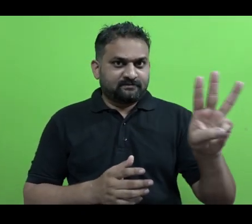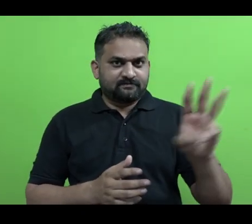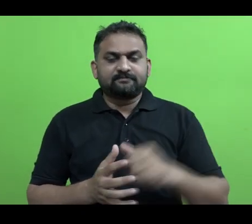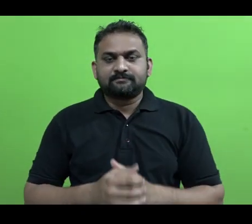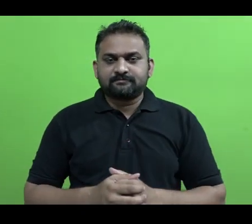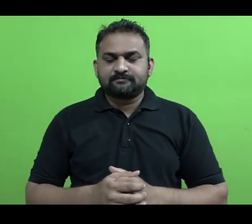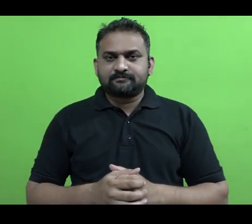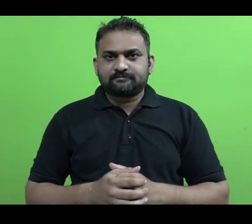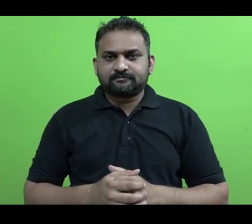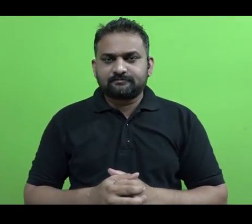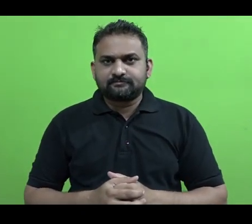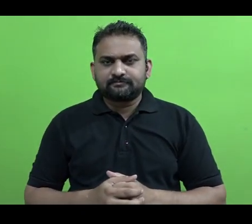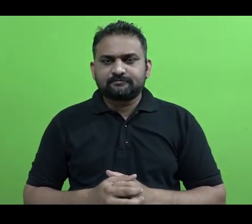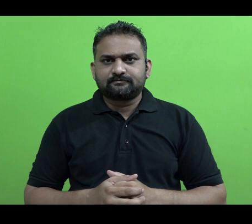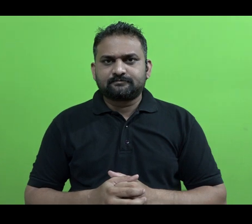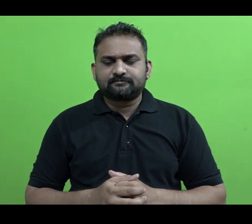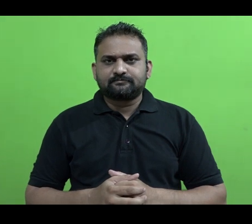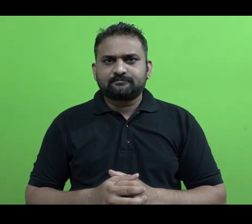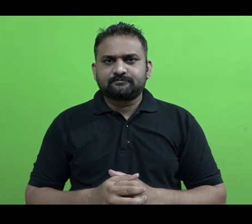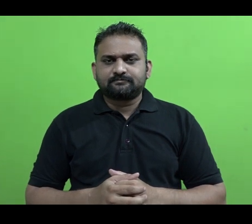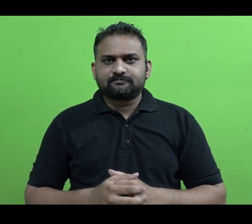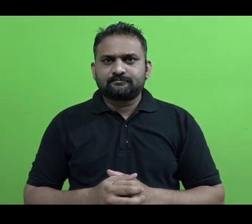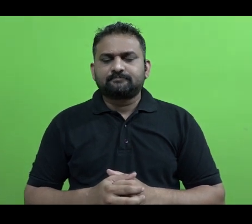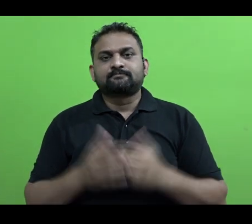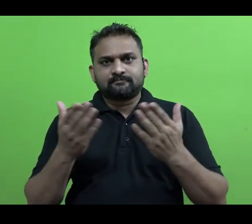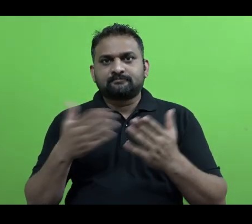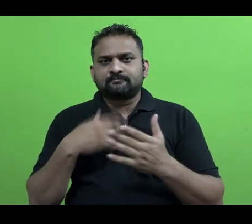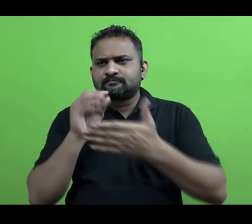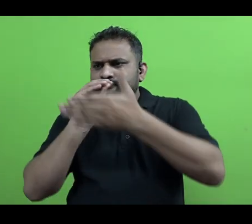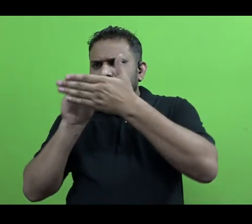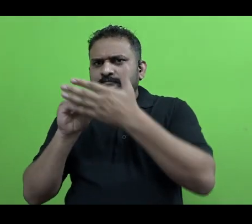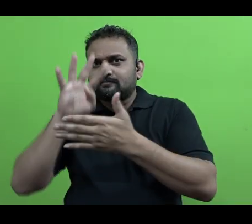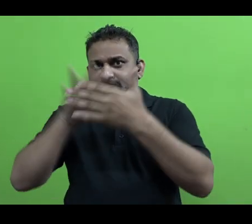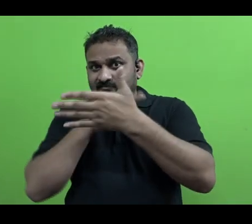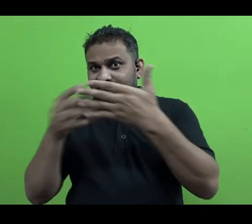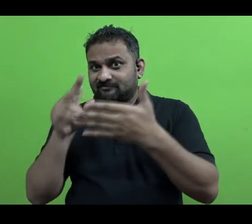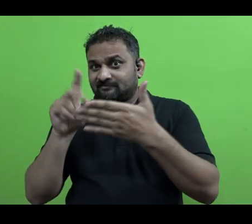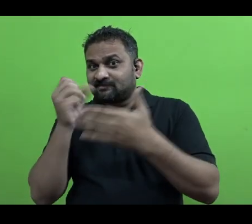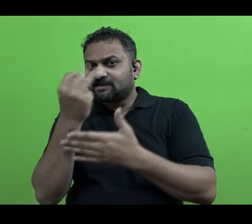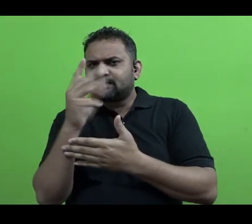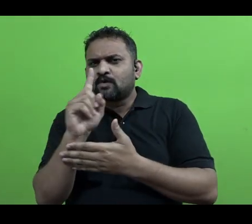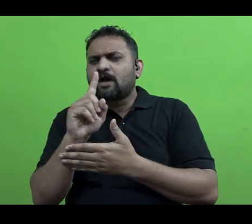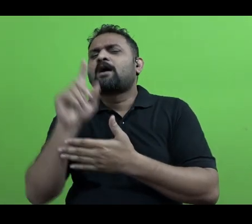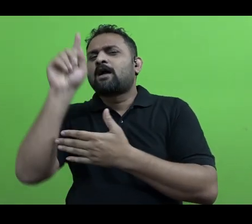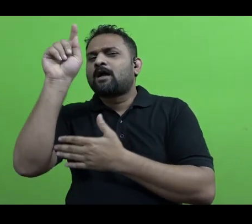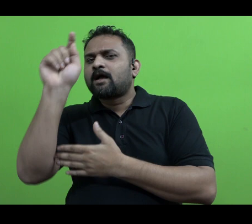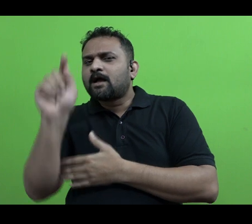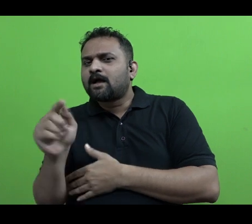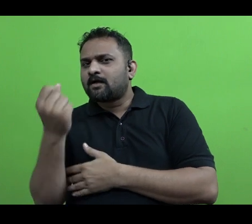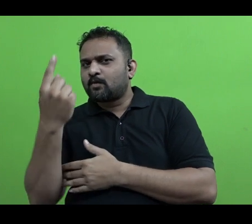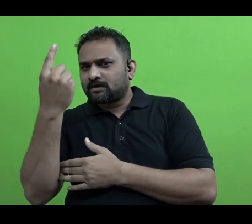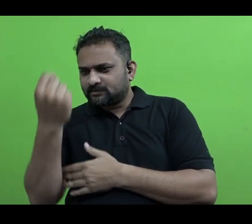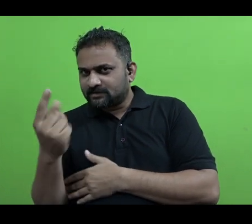thirteen. So we will write the number three in the units place